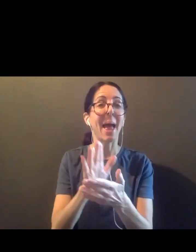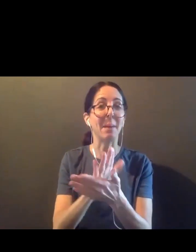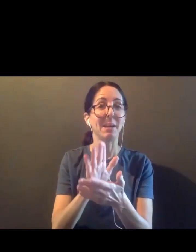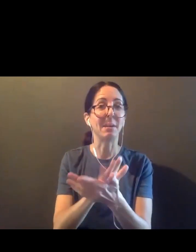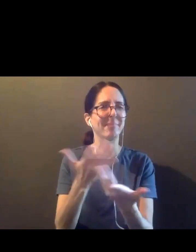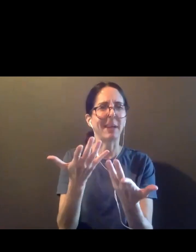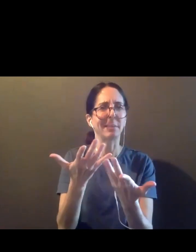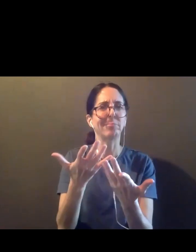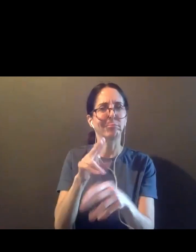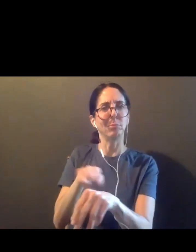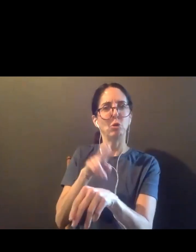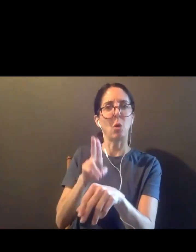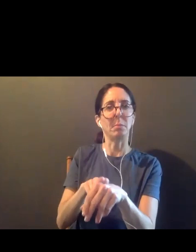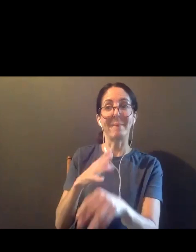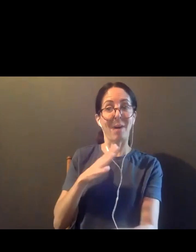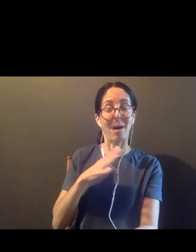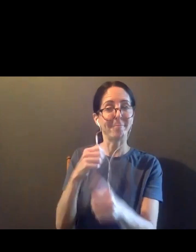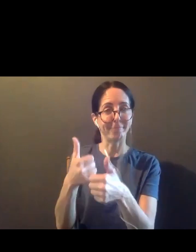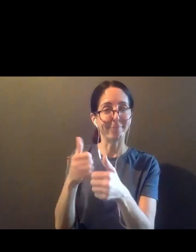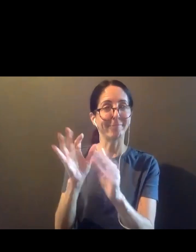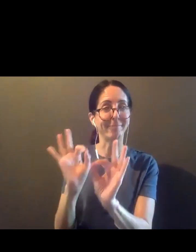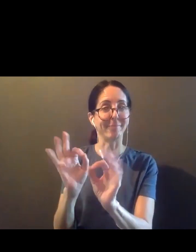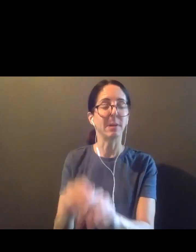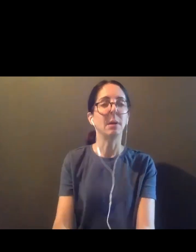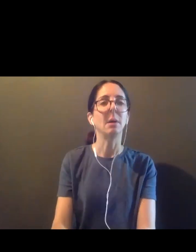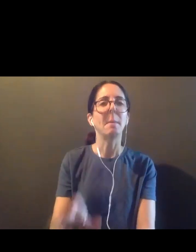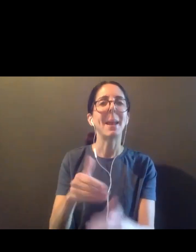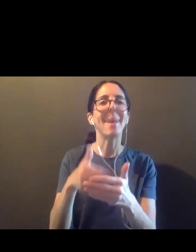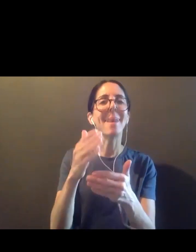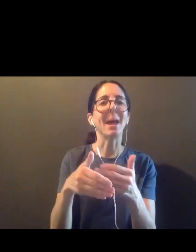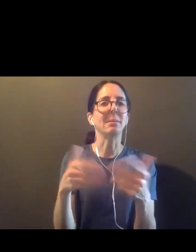So, do that but what is it, what’s the next part of it?